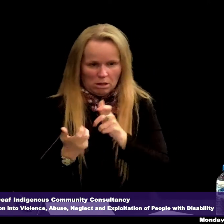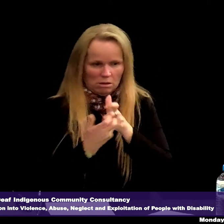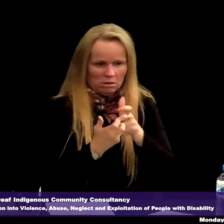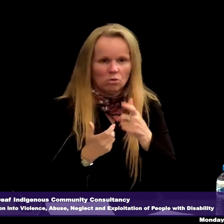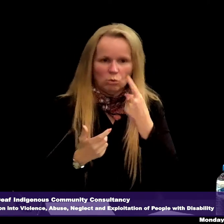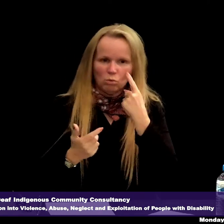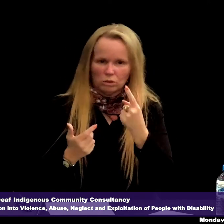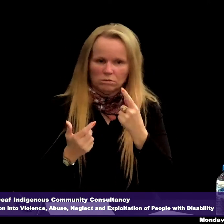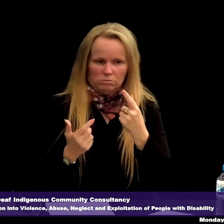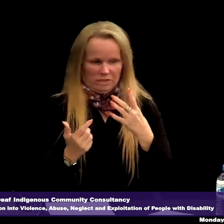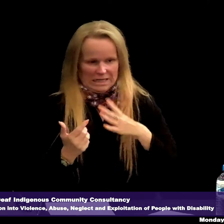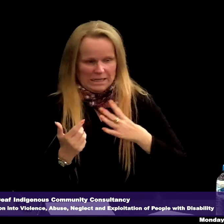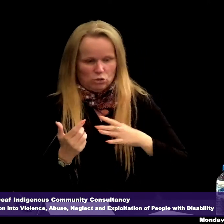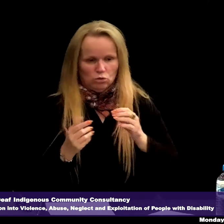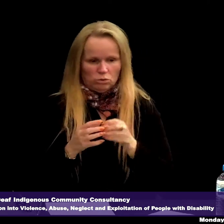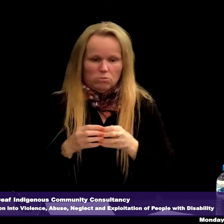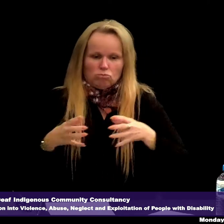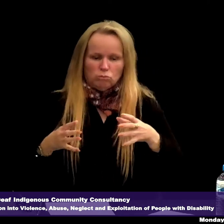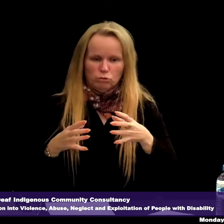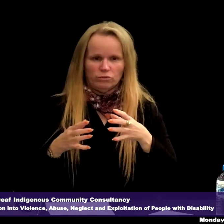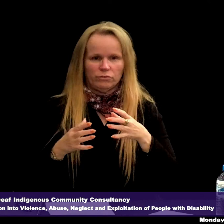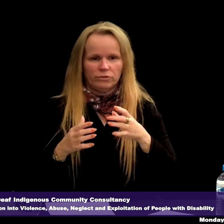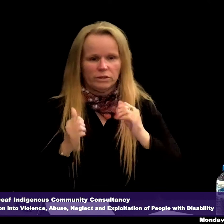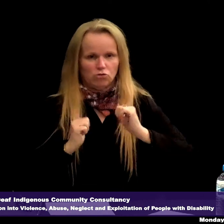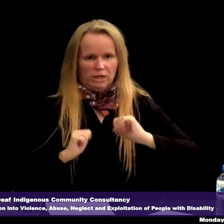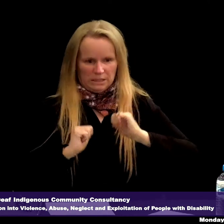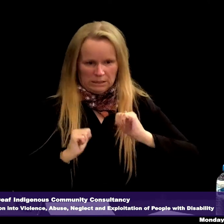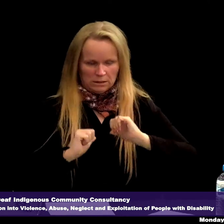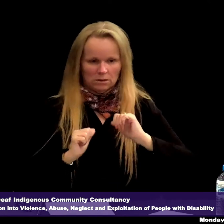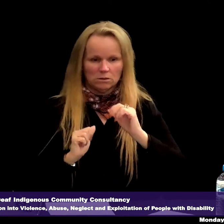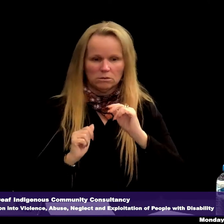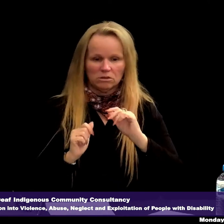saying, "Look, I don't know how to communicate with people." So we need to